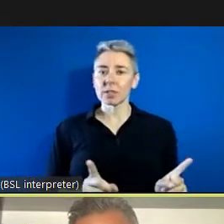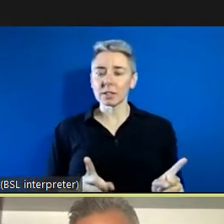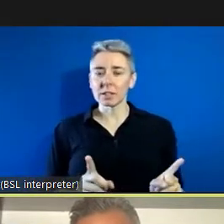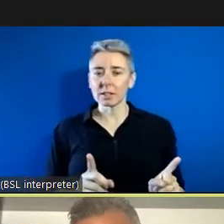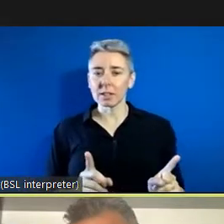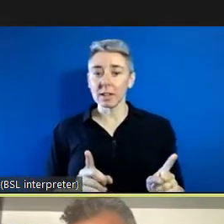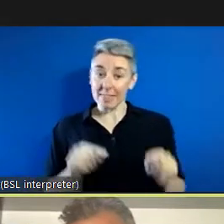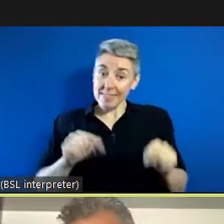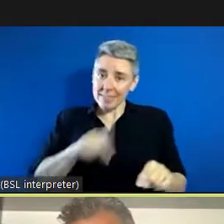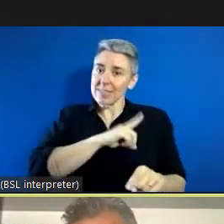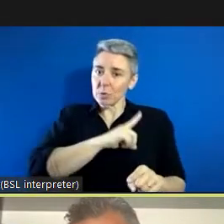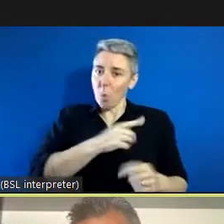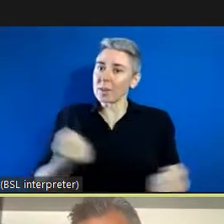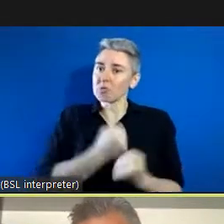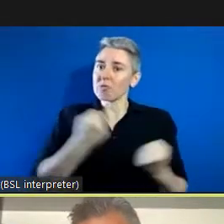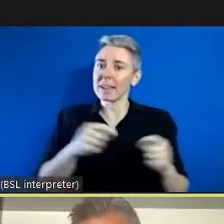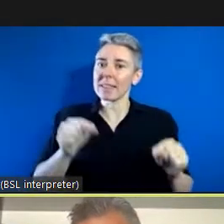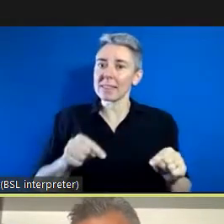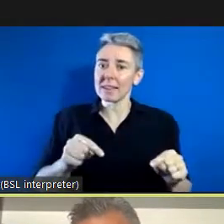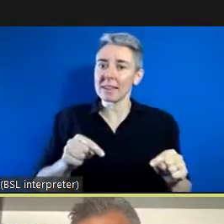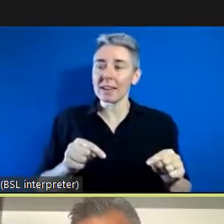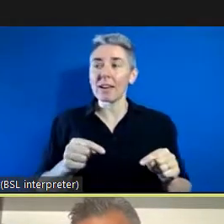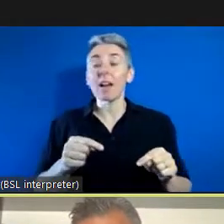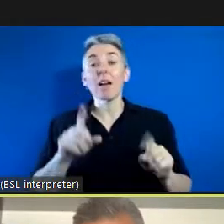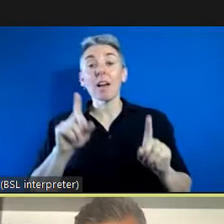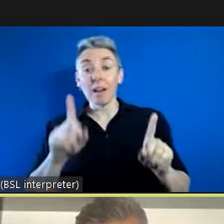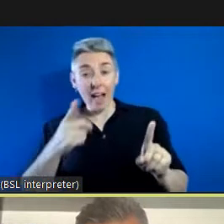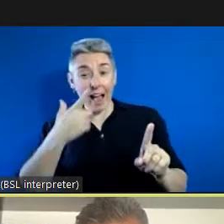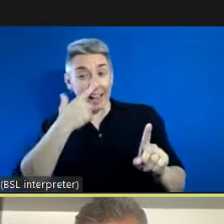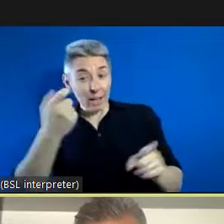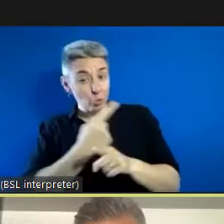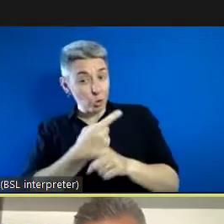whether we can speak about them or not. That is a different question. And I suppose that's the